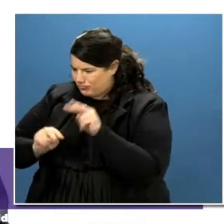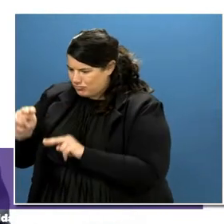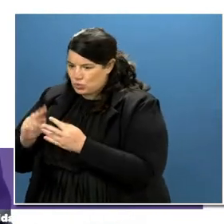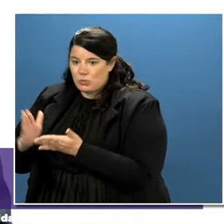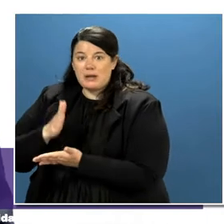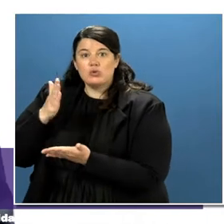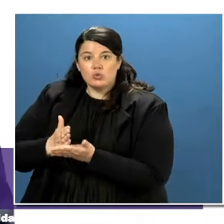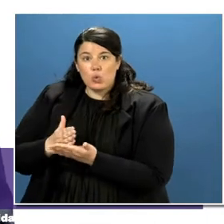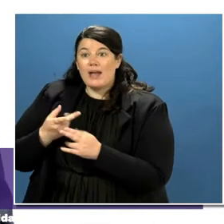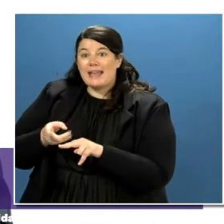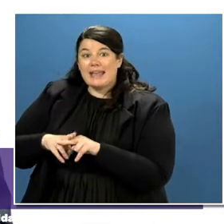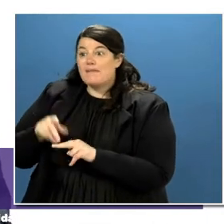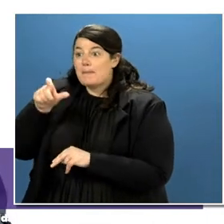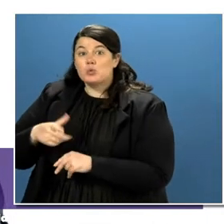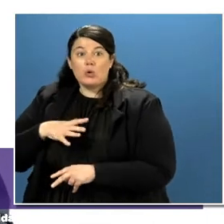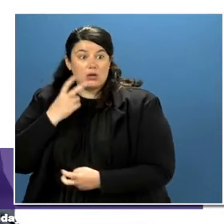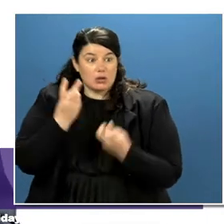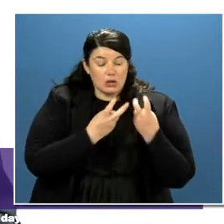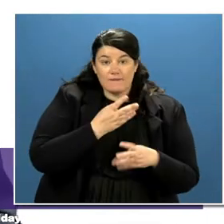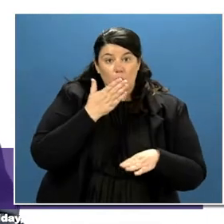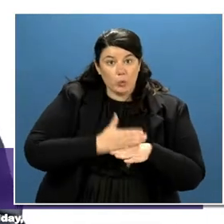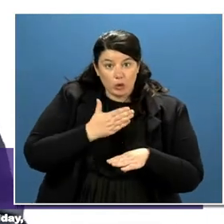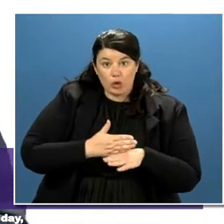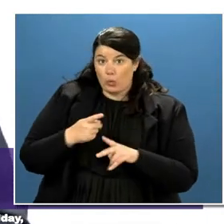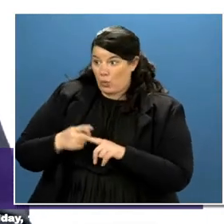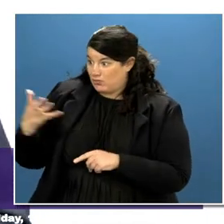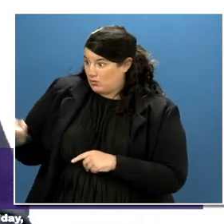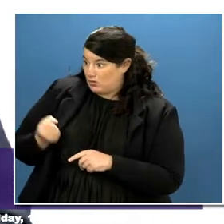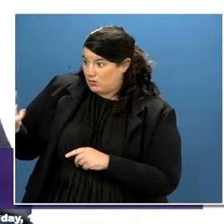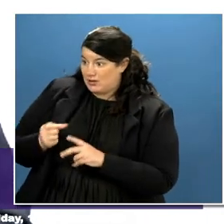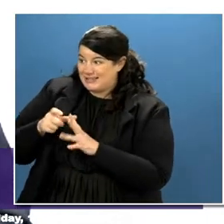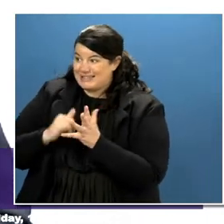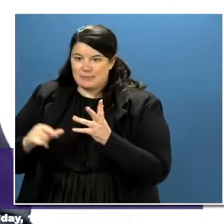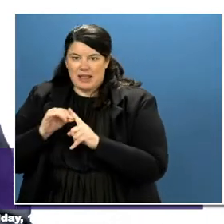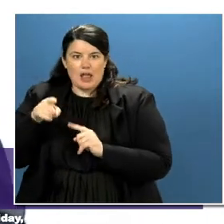to seek employment, that they wouldn't have the concern that their benefits would be compromised if they